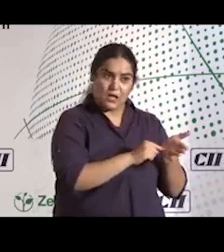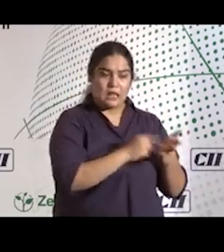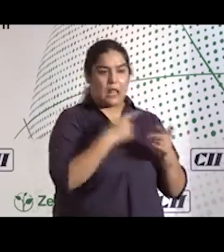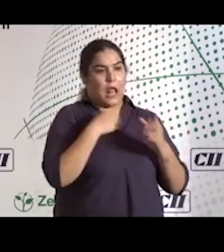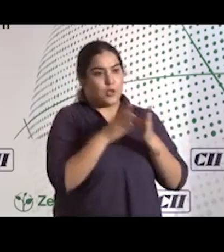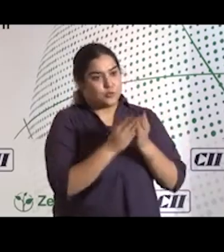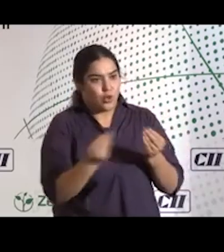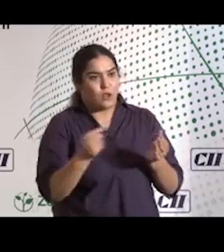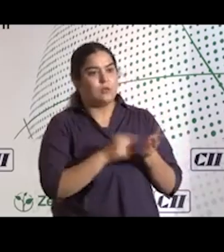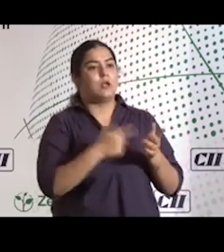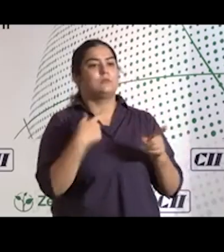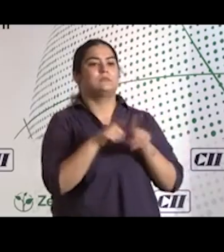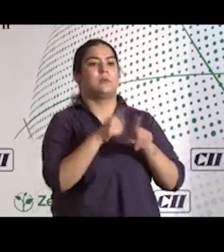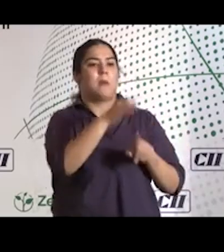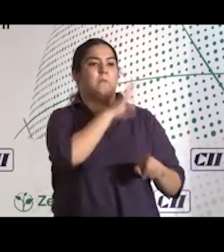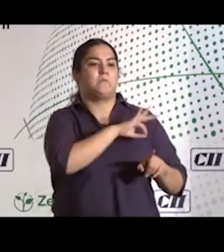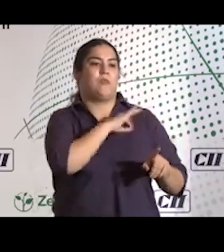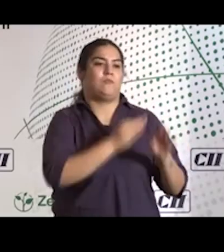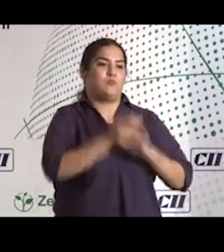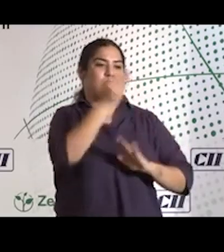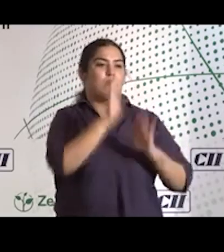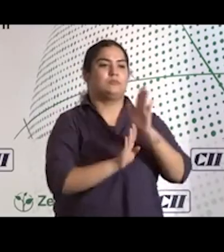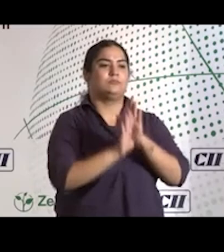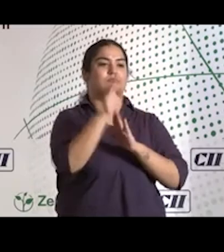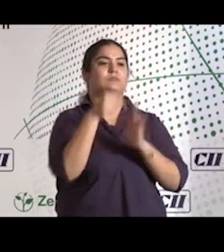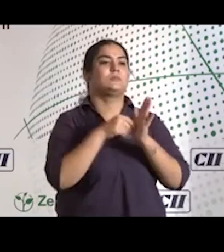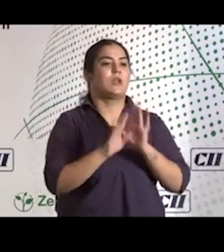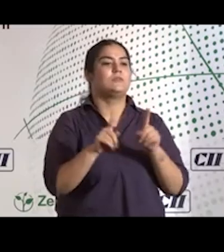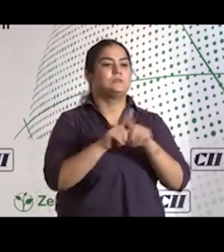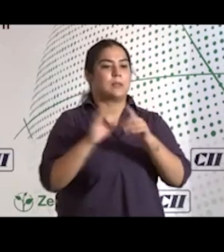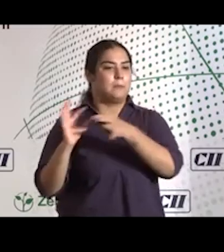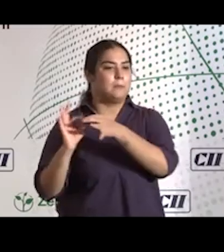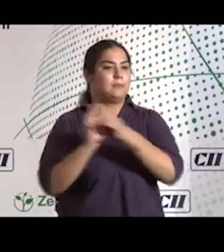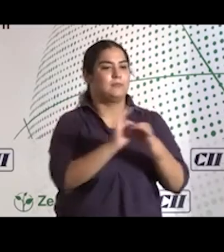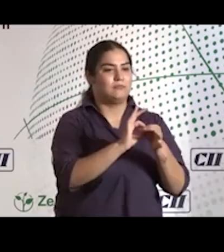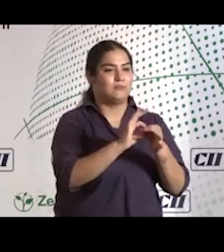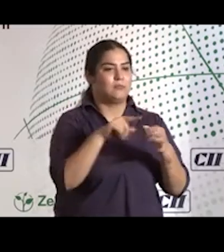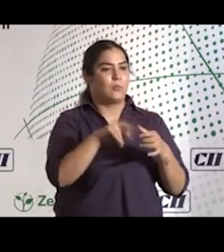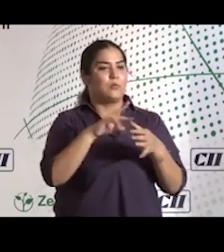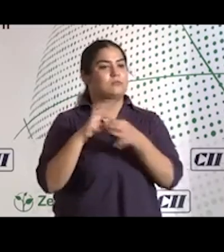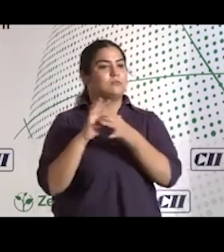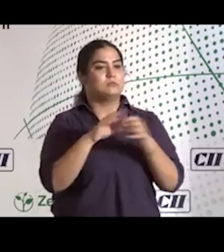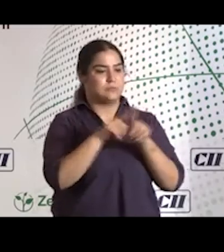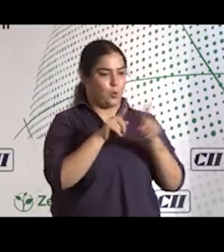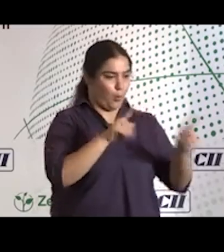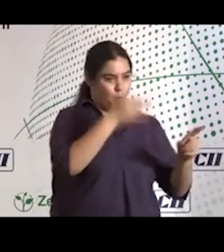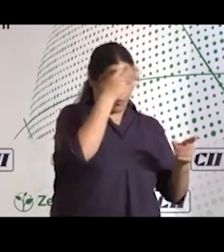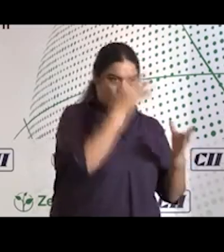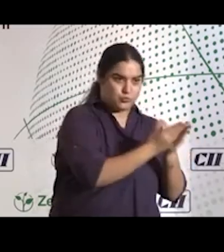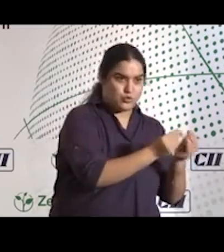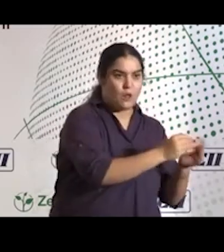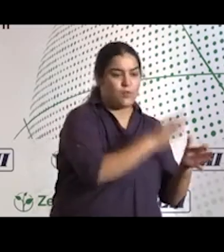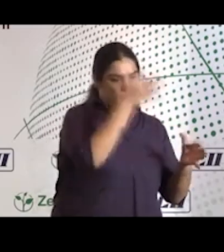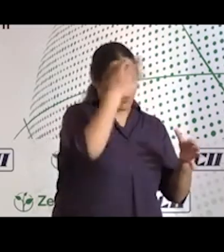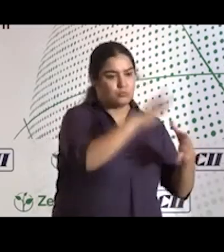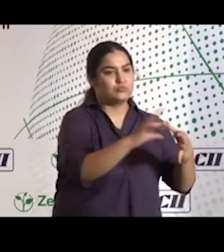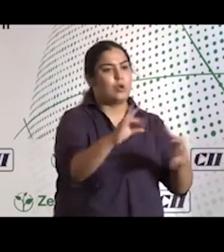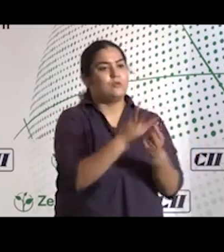So if through this platform we are able to curate problems, what solving? How do we co-create?